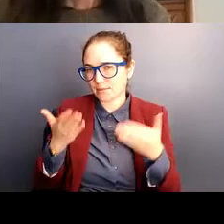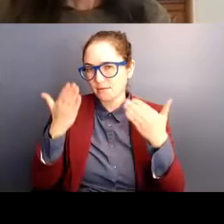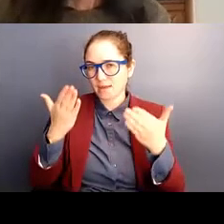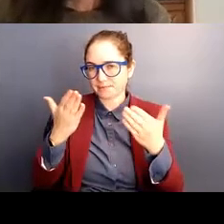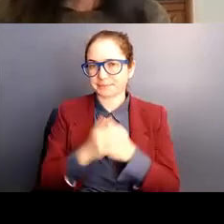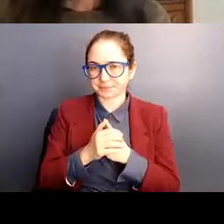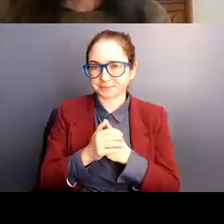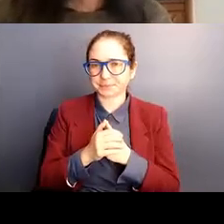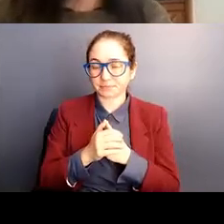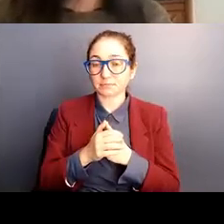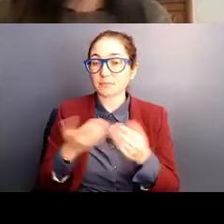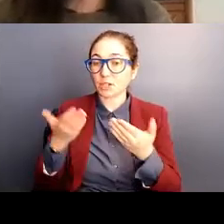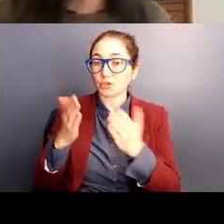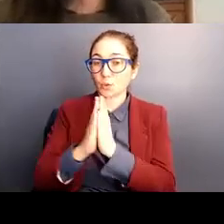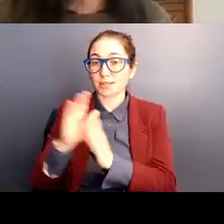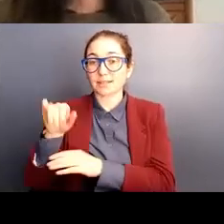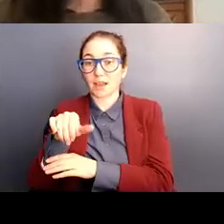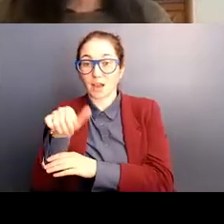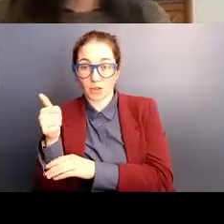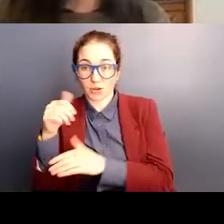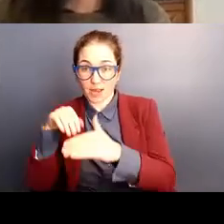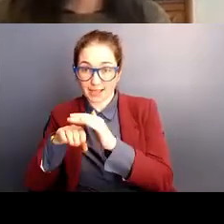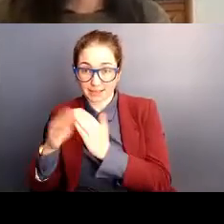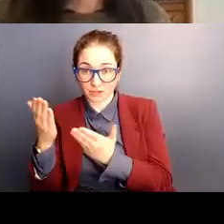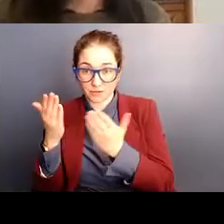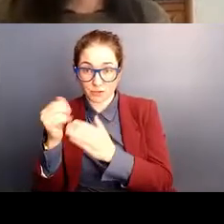To request another access service or to learn more, please